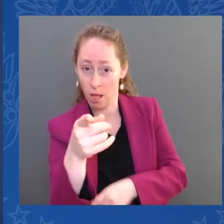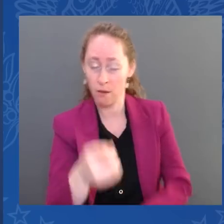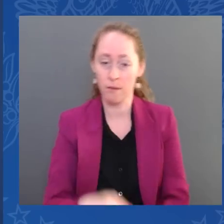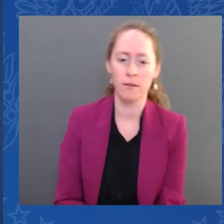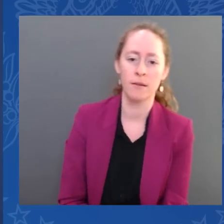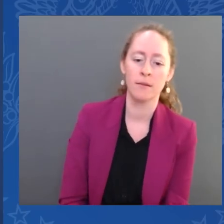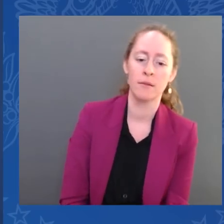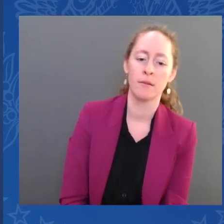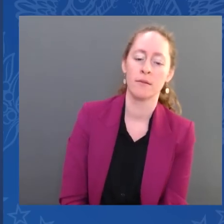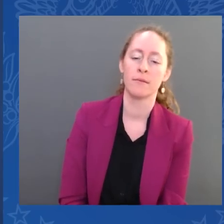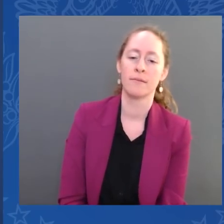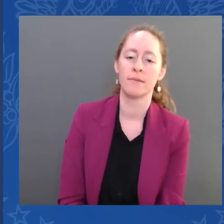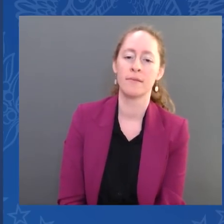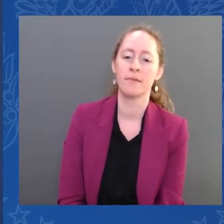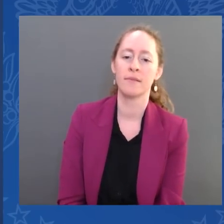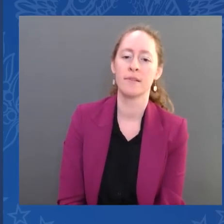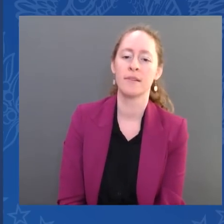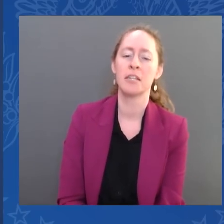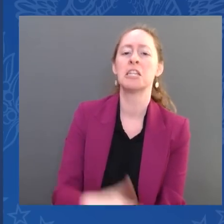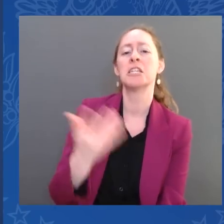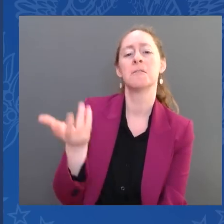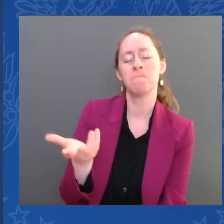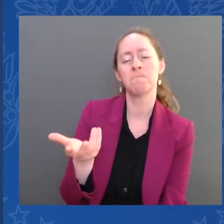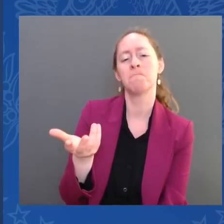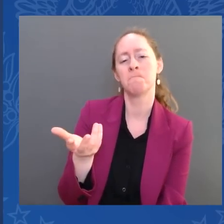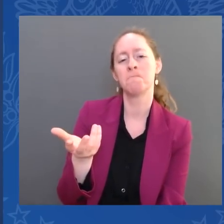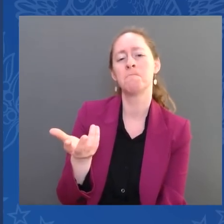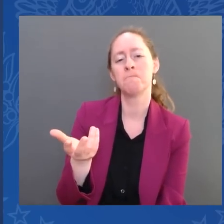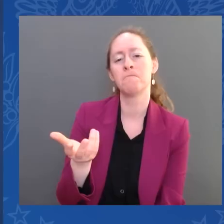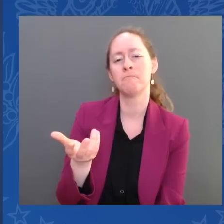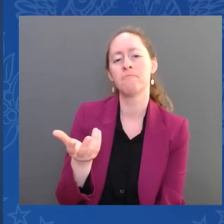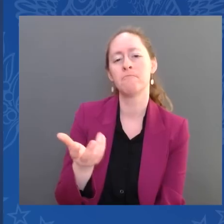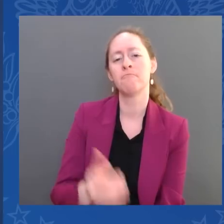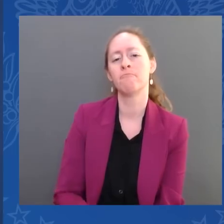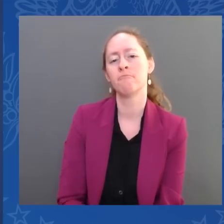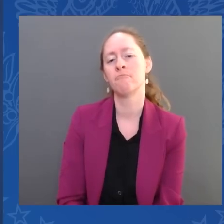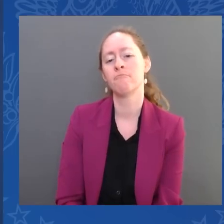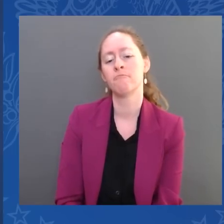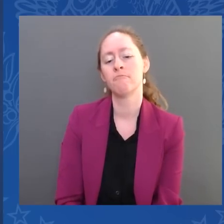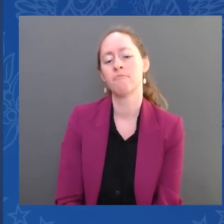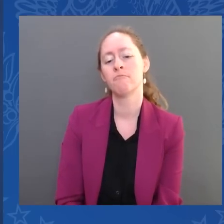that there's a continuation of this -- some of the senseless wars between Israel